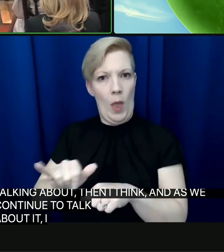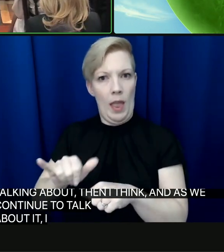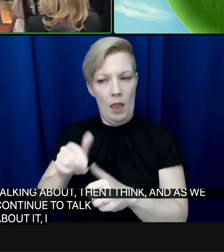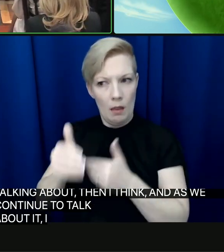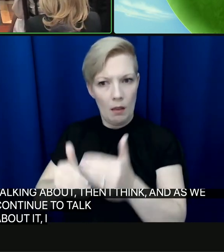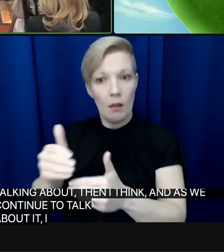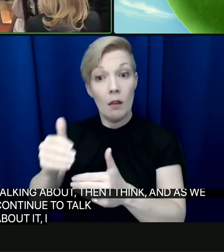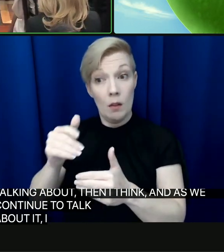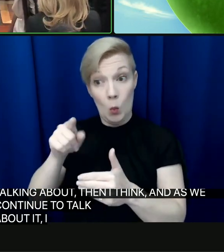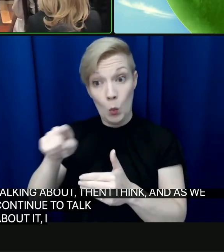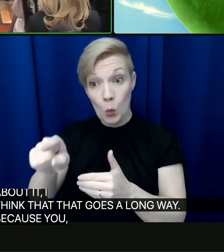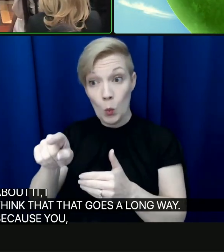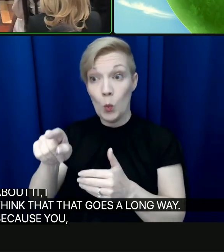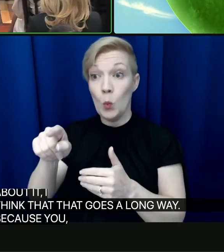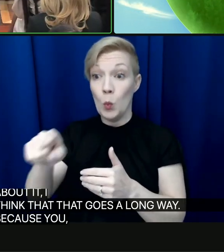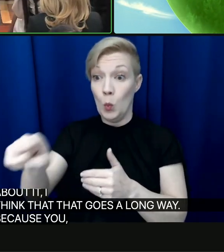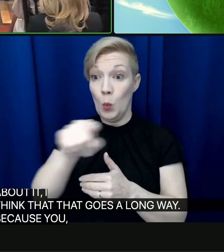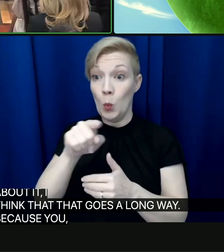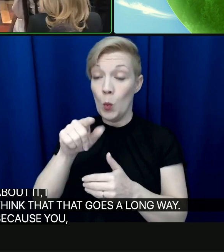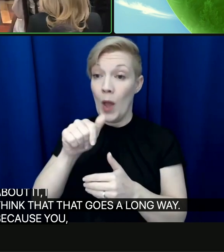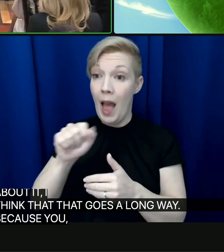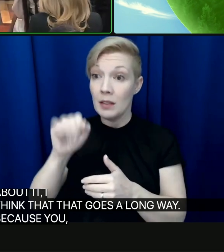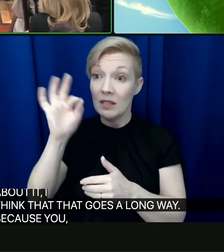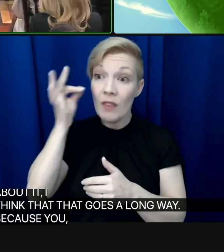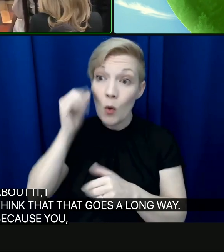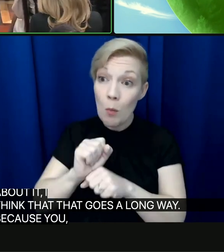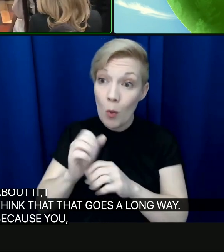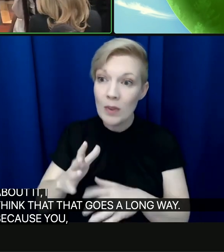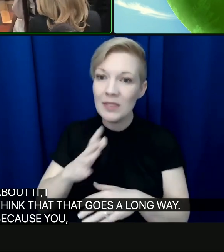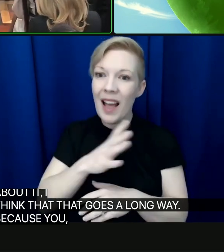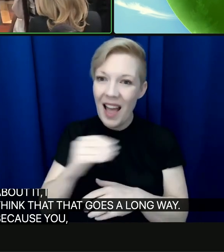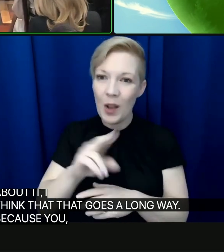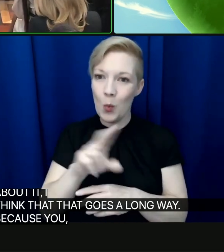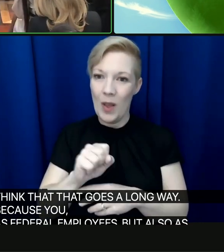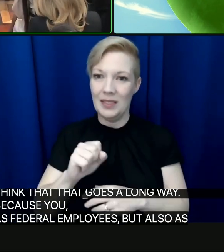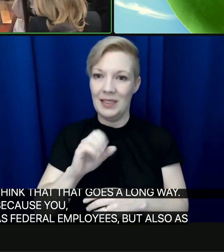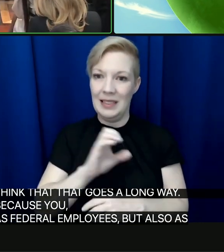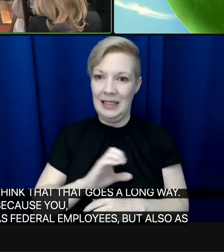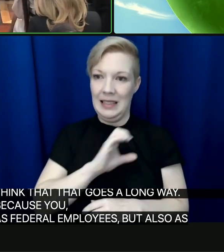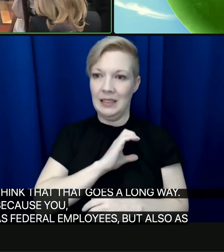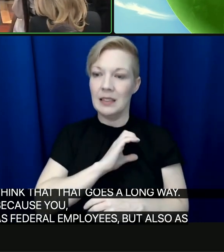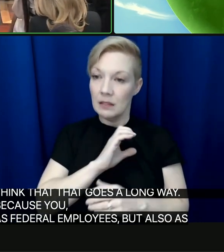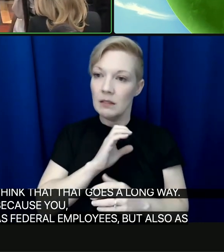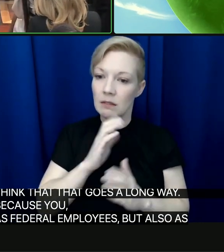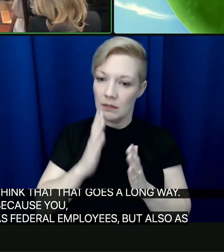but also as U.S. citizens know what's happening. I think that that goes a long way.